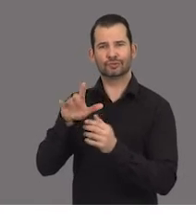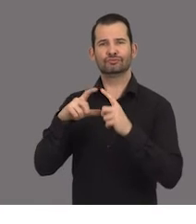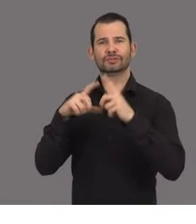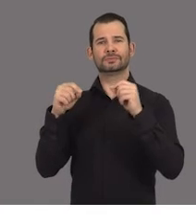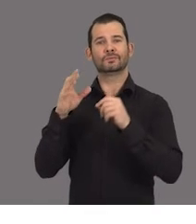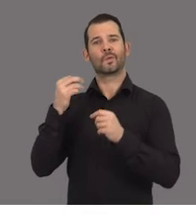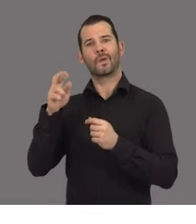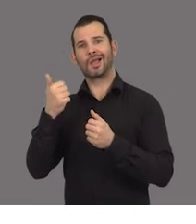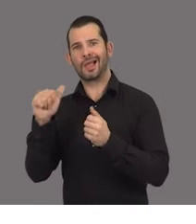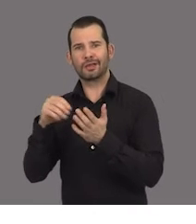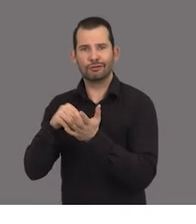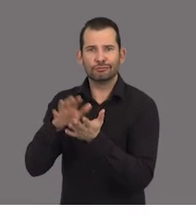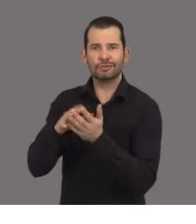appointments for six years.